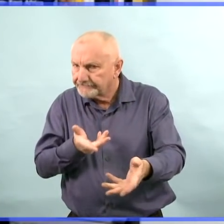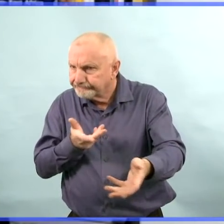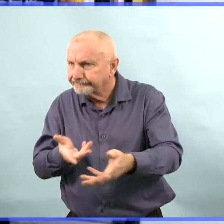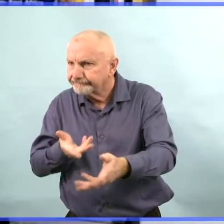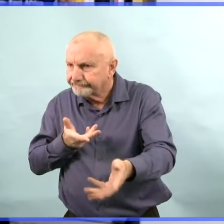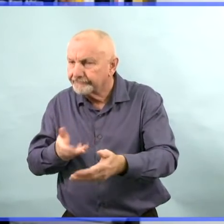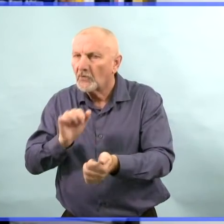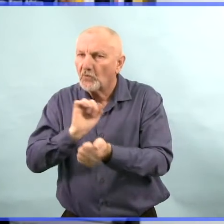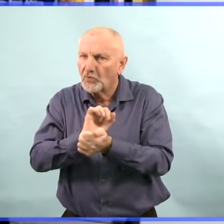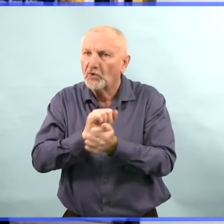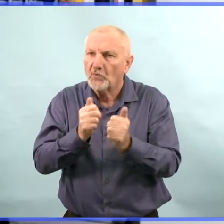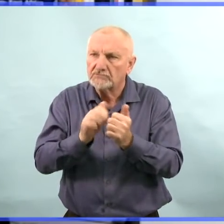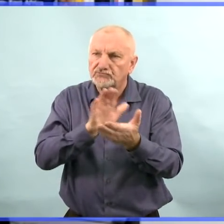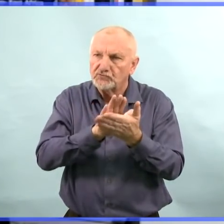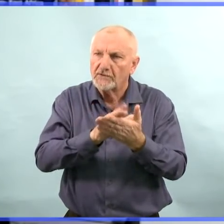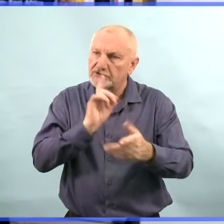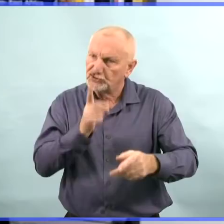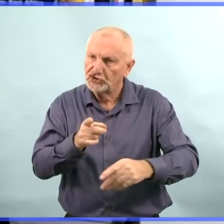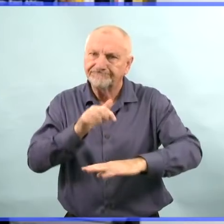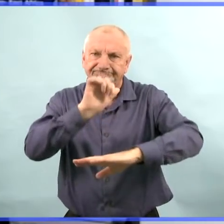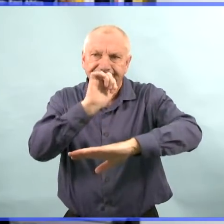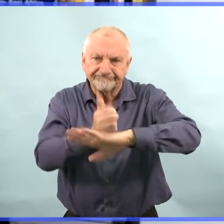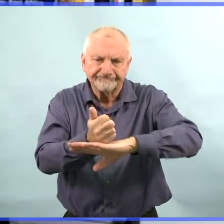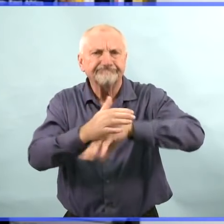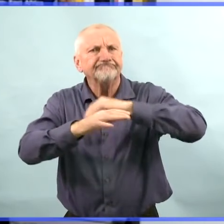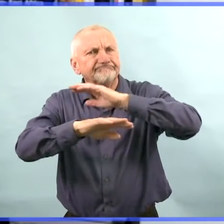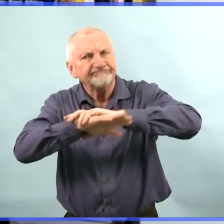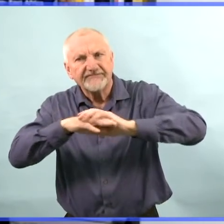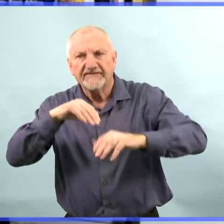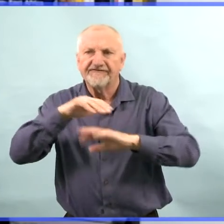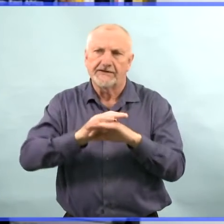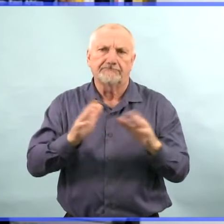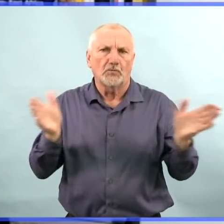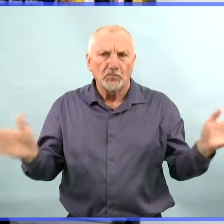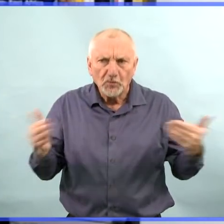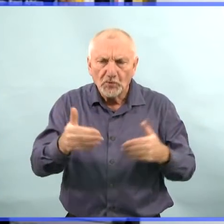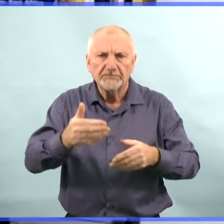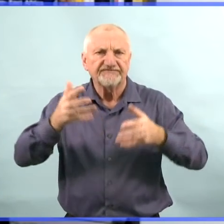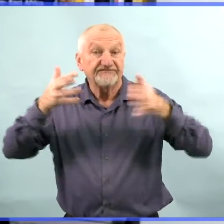and that this is being offered in a place that they're familiar with and that parents have lots